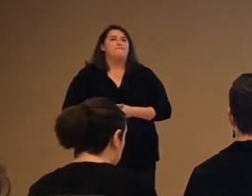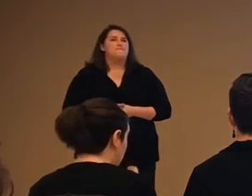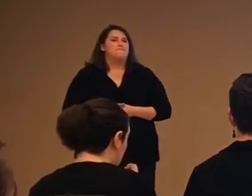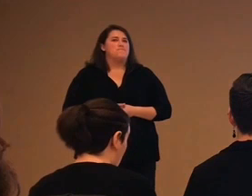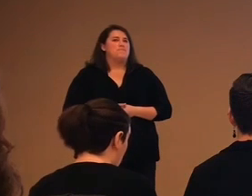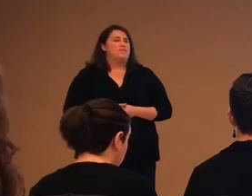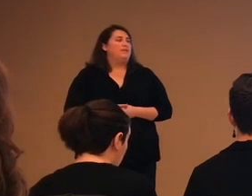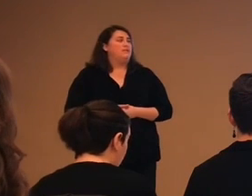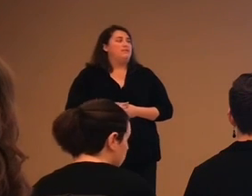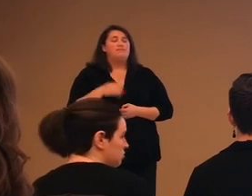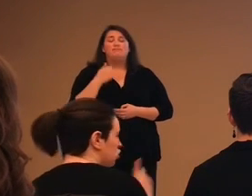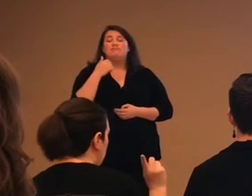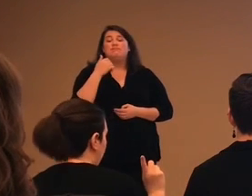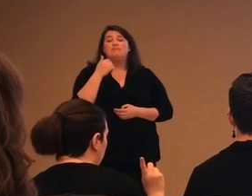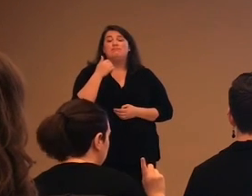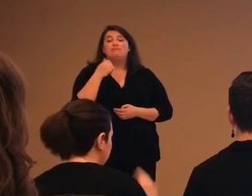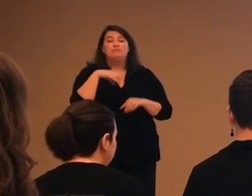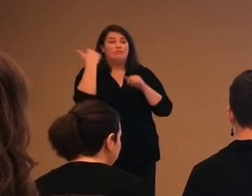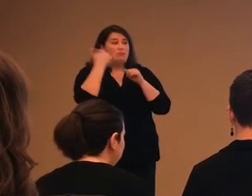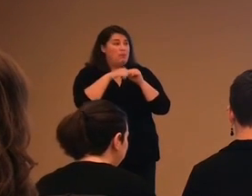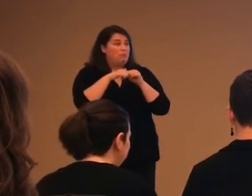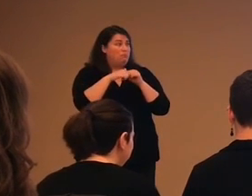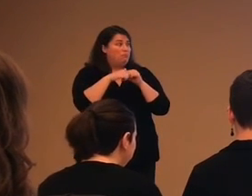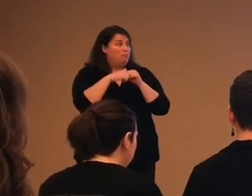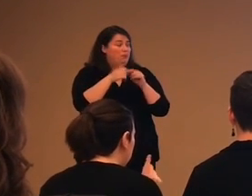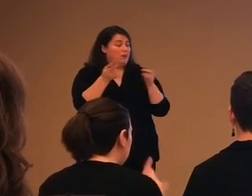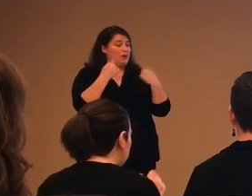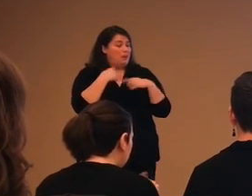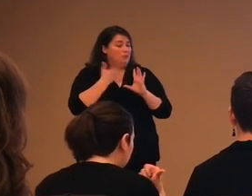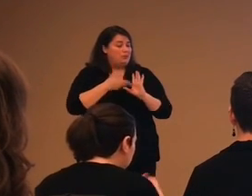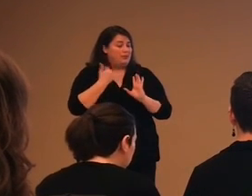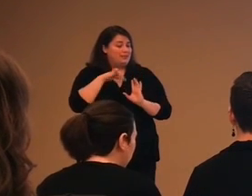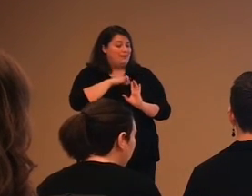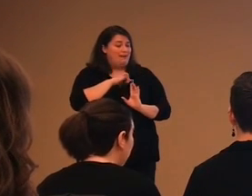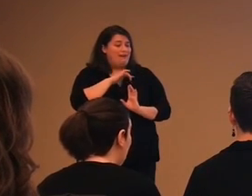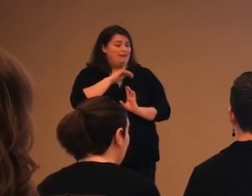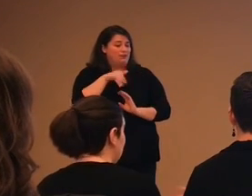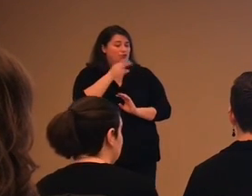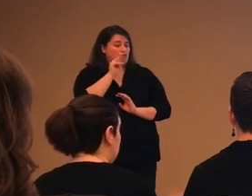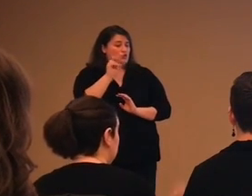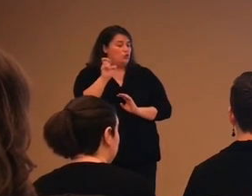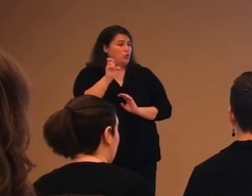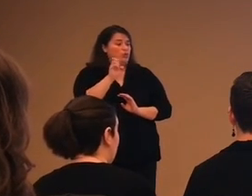and don't forget to Come and join us again in June at Wells Fargo Advisors